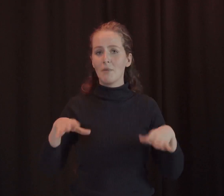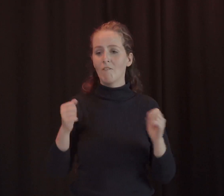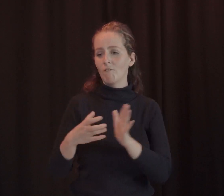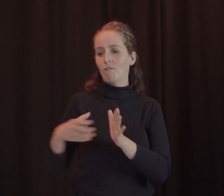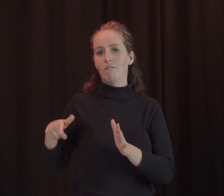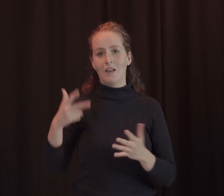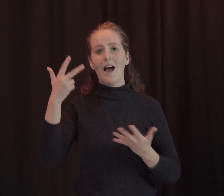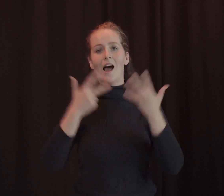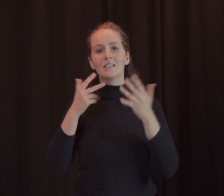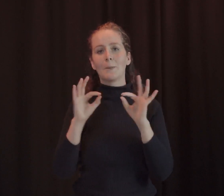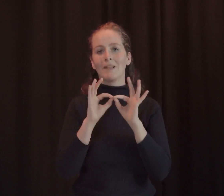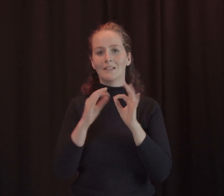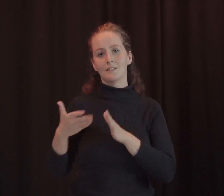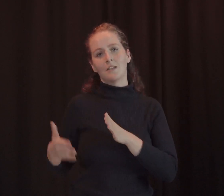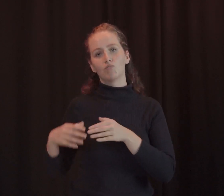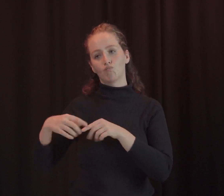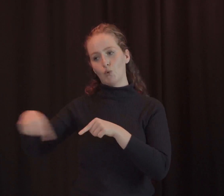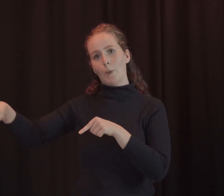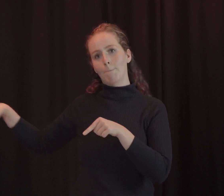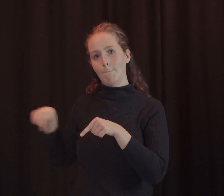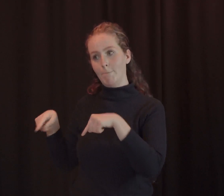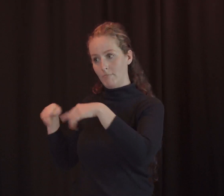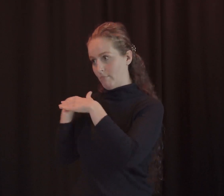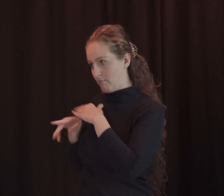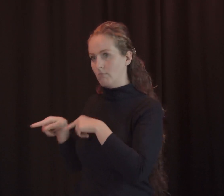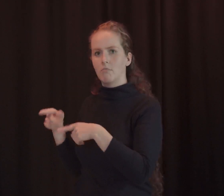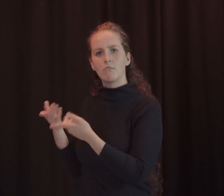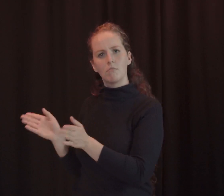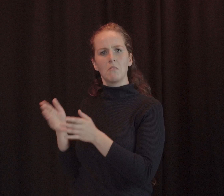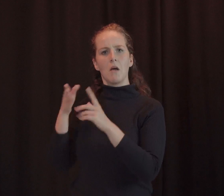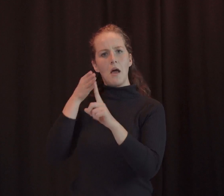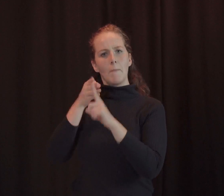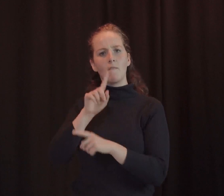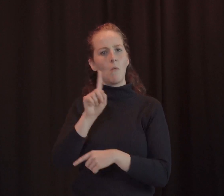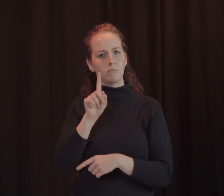Room 18 and the British Museum is designed to be accessible